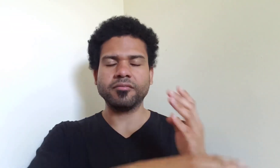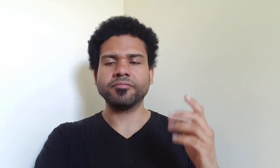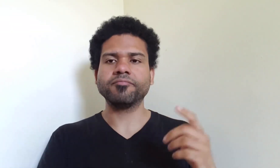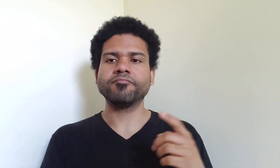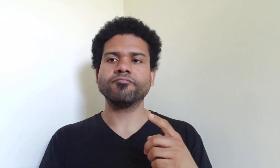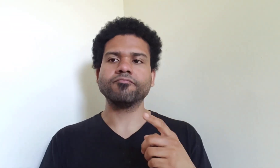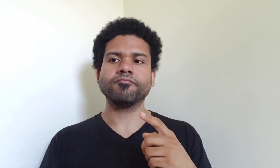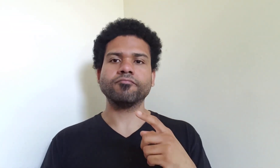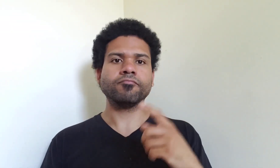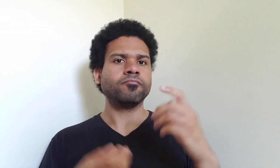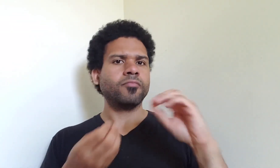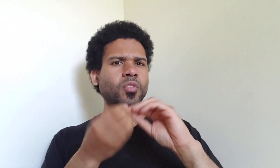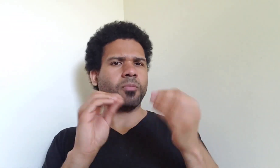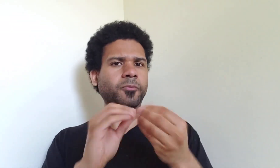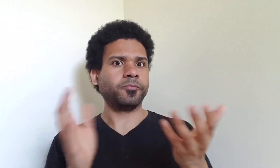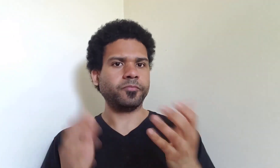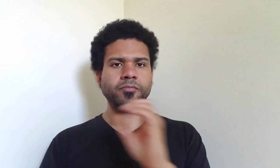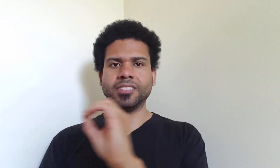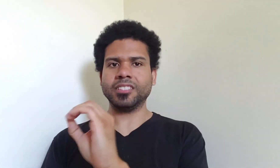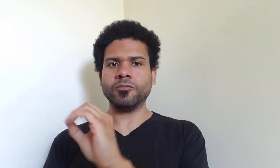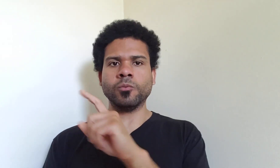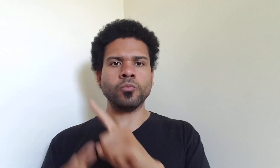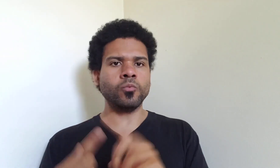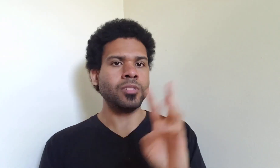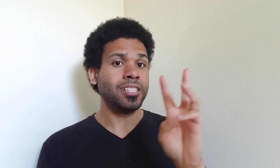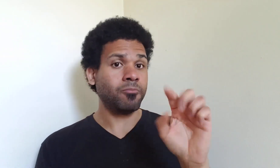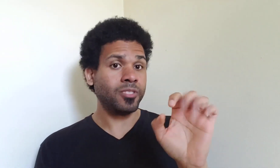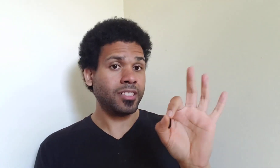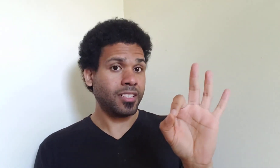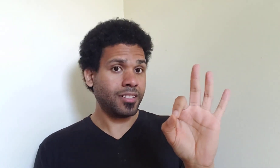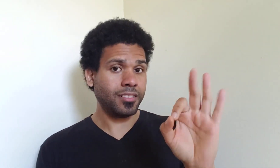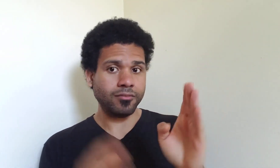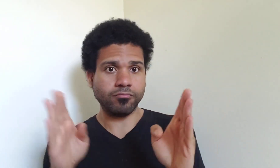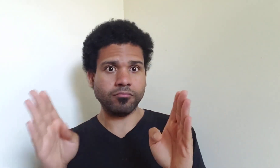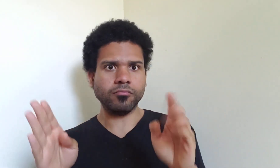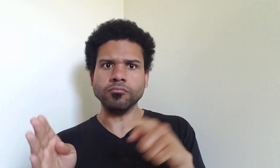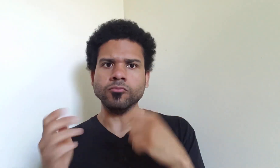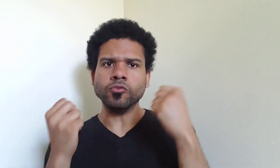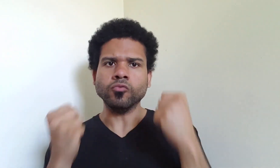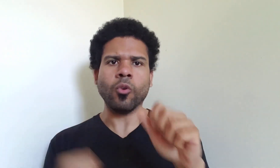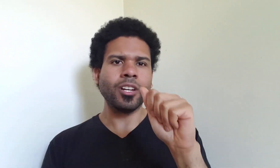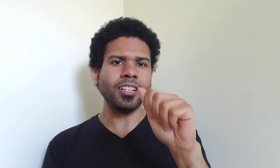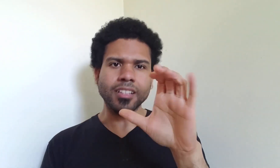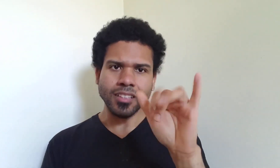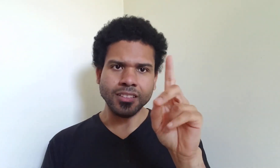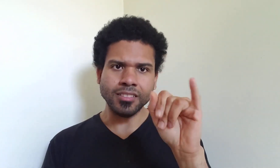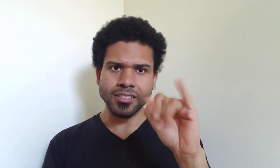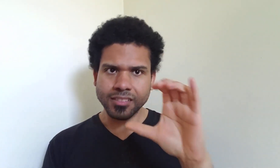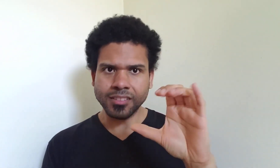A pH between 0 and 6.9 is acidic.